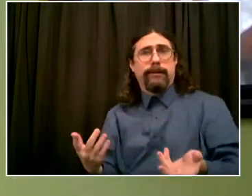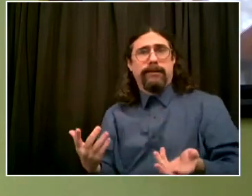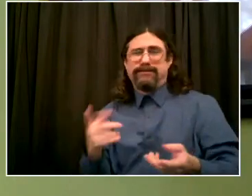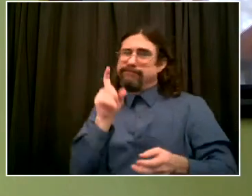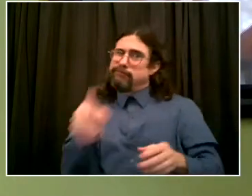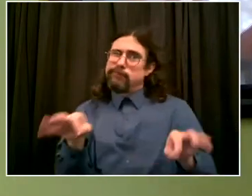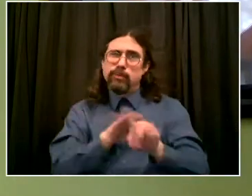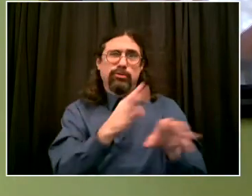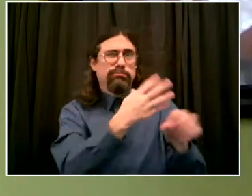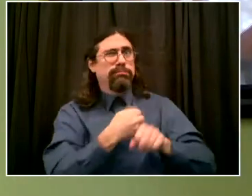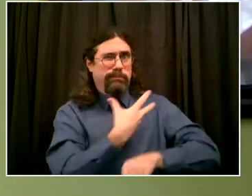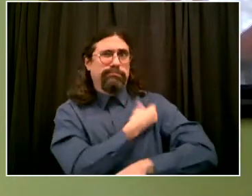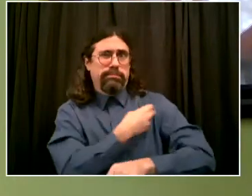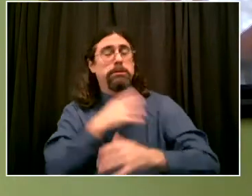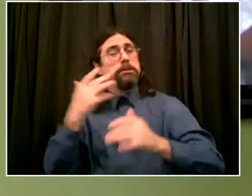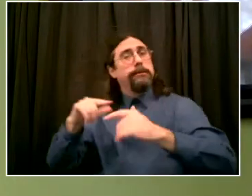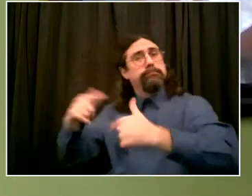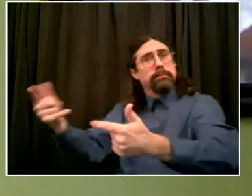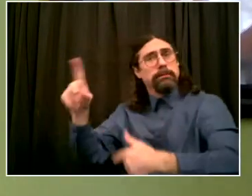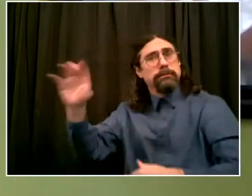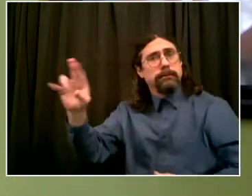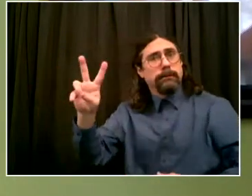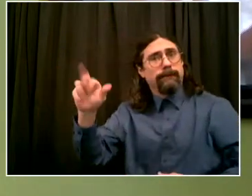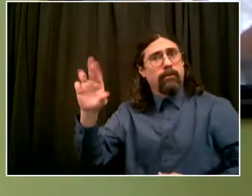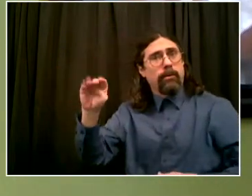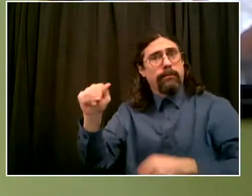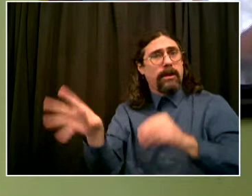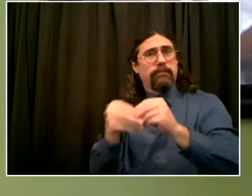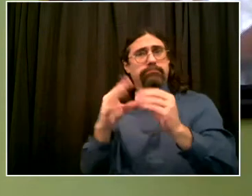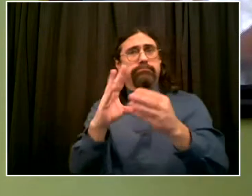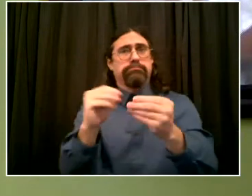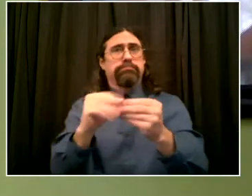T>>HANK YOU FOR HET QUESSTION.N.